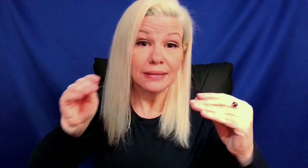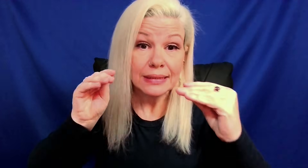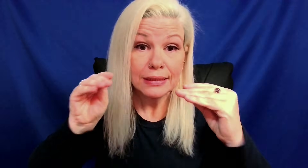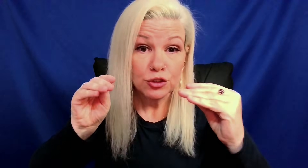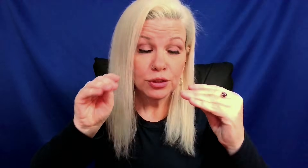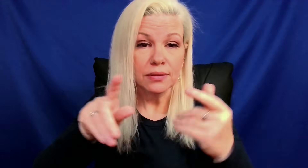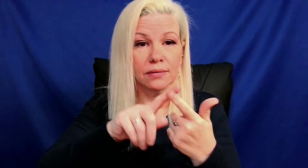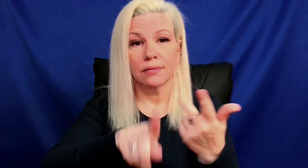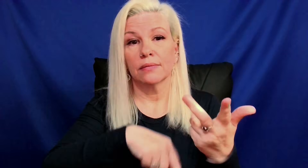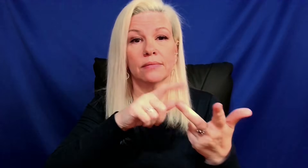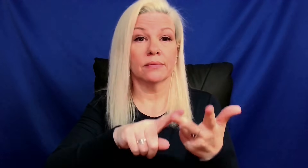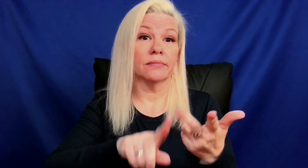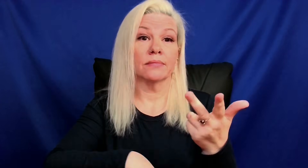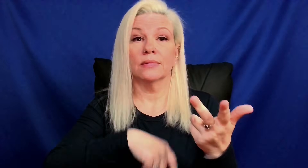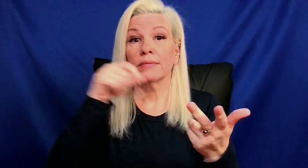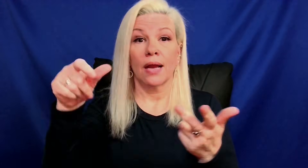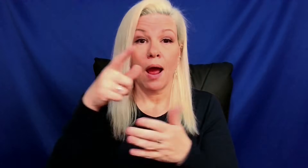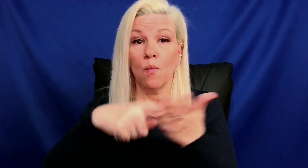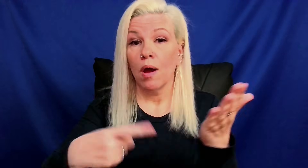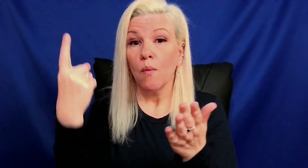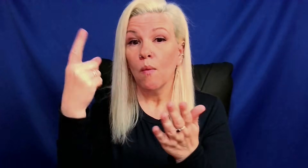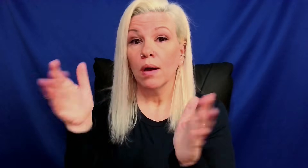not what a small group prefers.